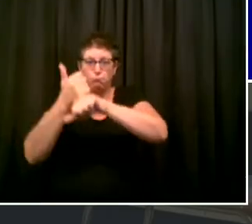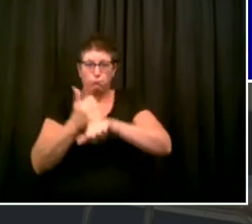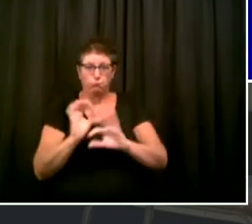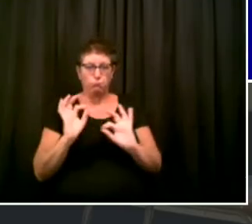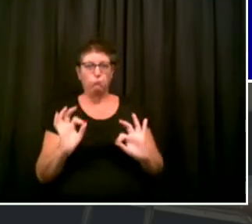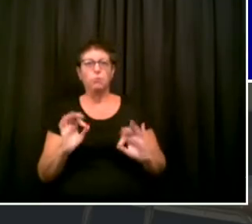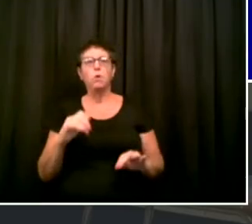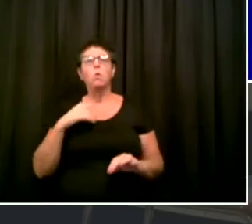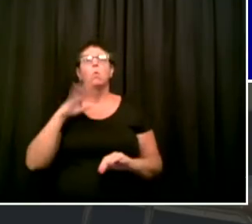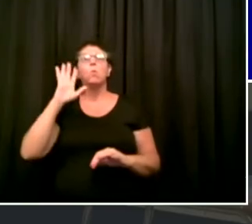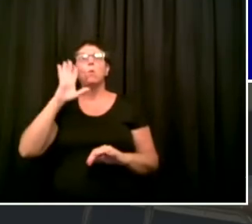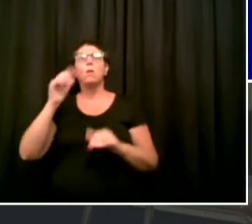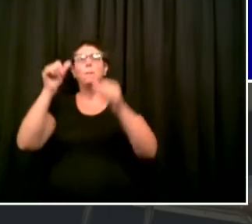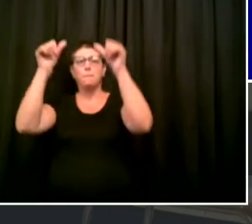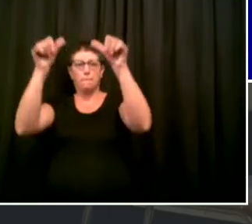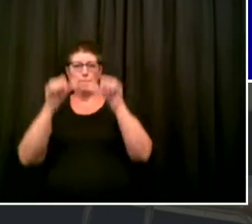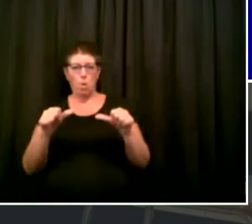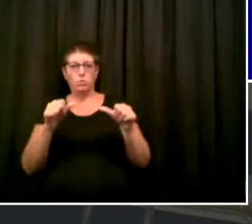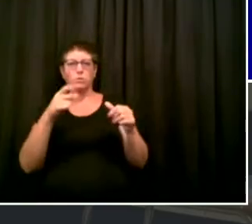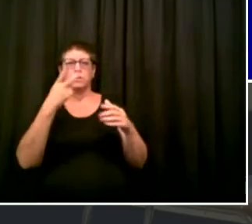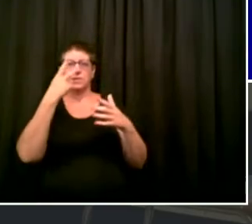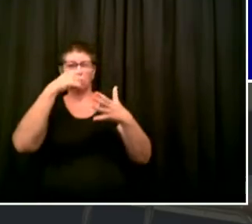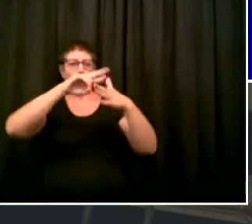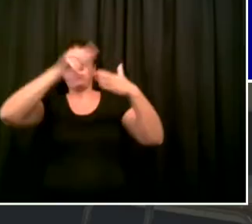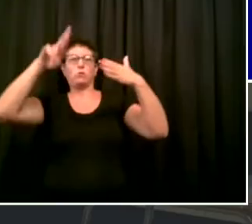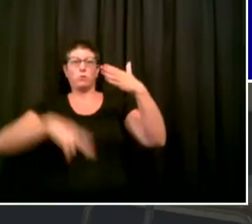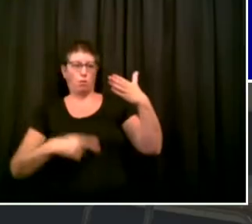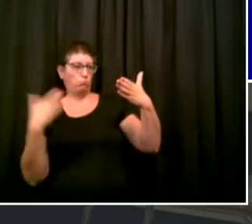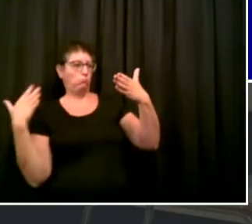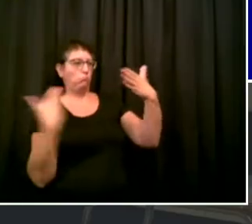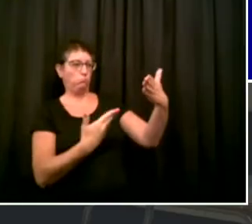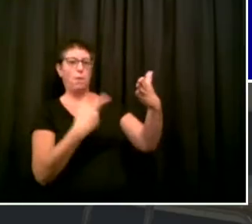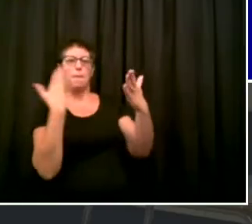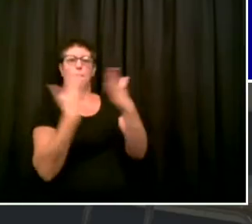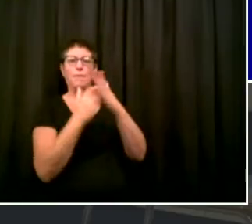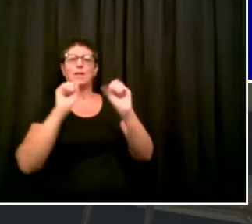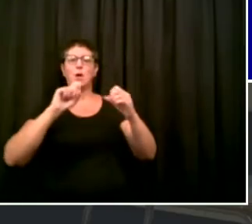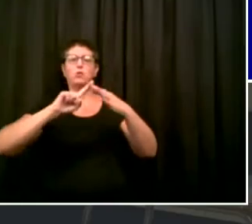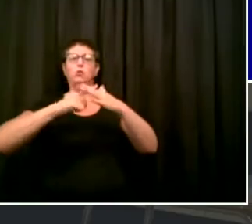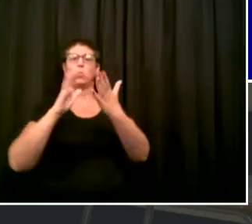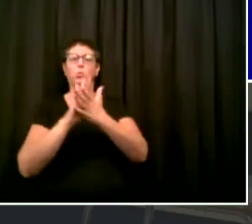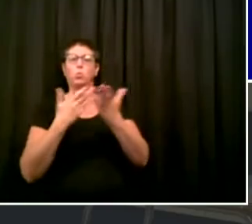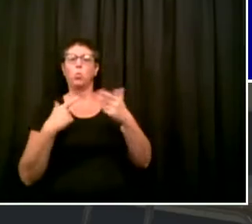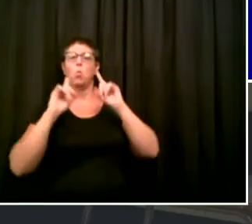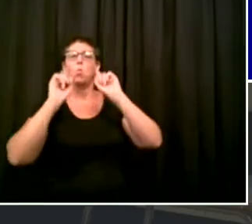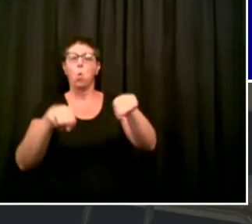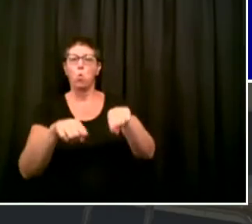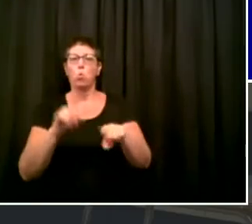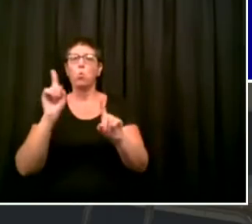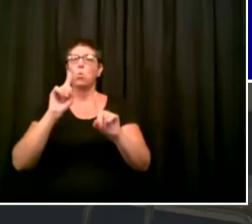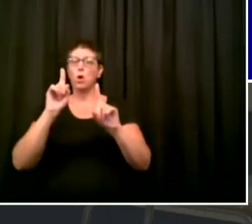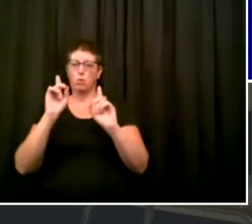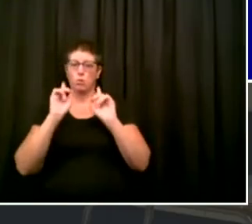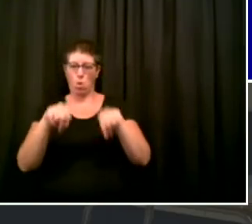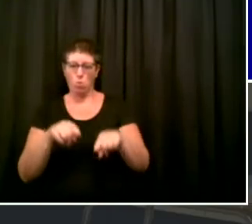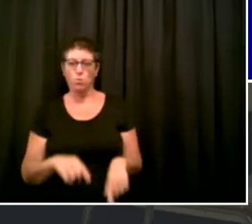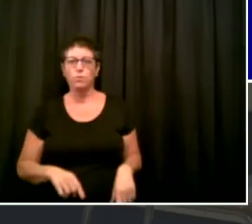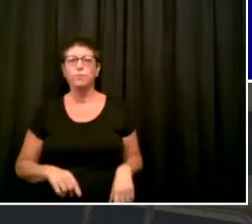INSPECTIONS ON A ROINLLG SIBAS TO UPDATE PARENTS AND THE COMMUNITY ON WHERE EACH SCHOOL STANDS.